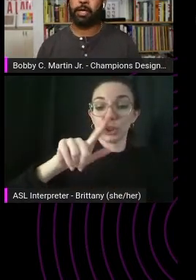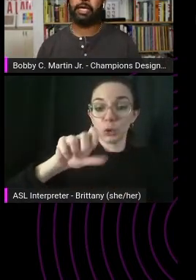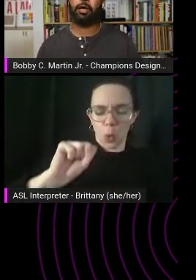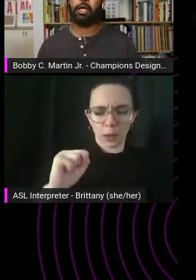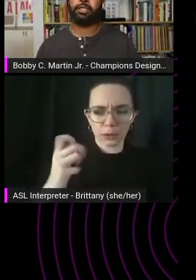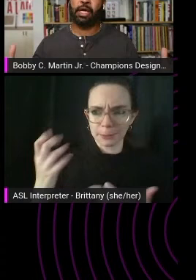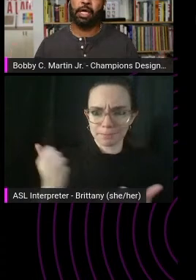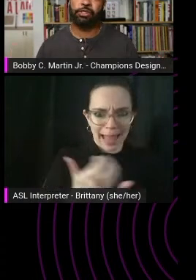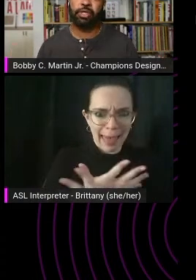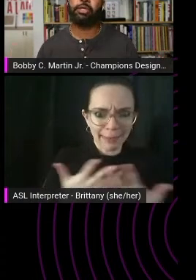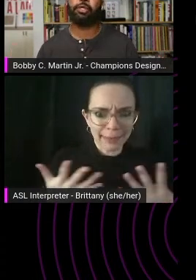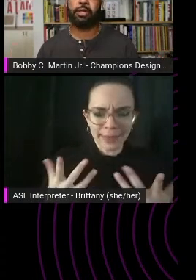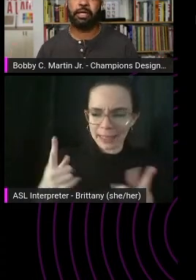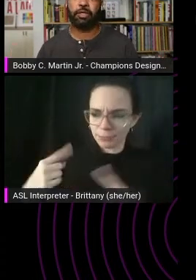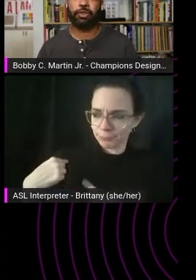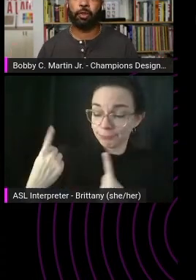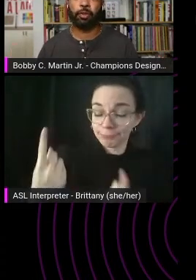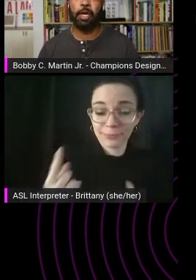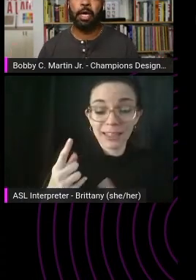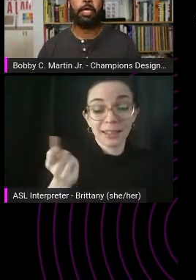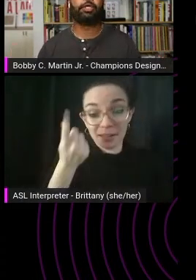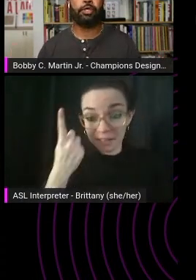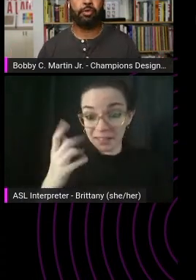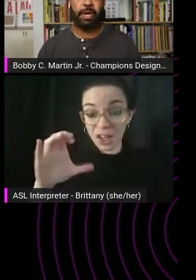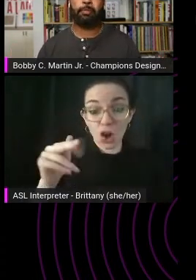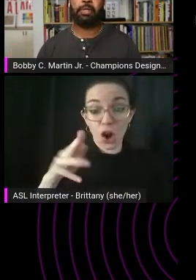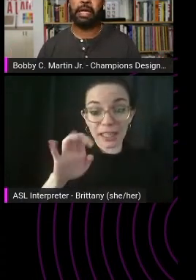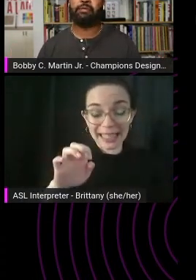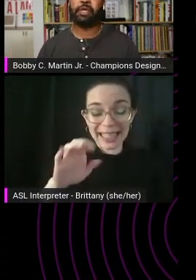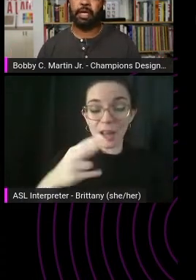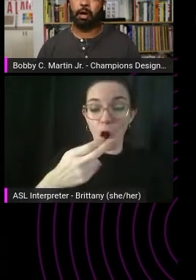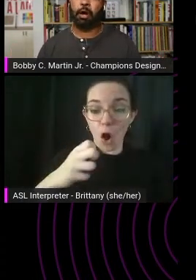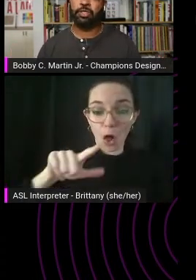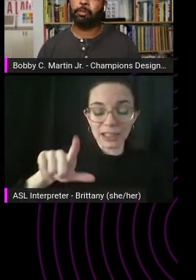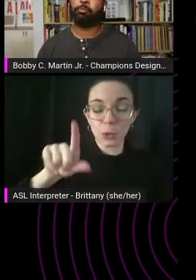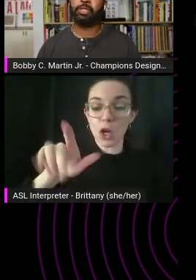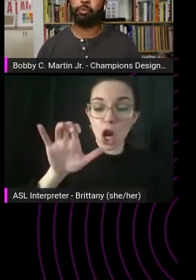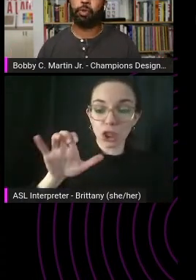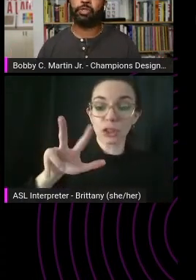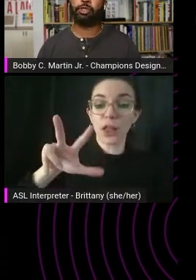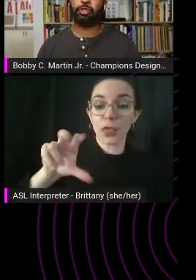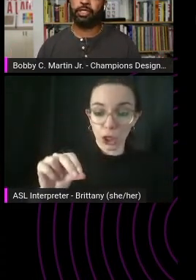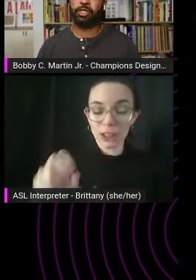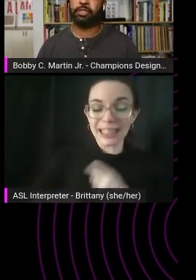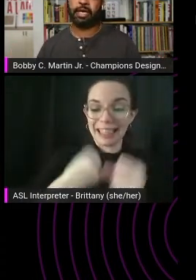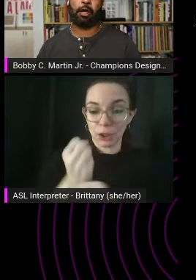Carnegie Hall is 130 years old. So you better believe that there are some rituals and traditions that